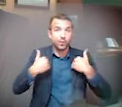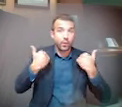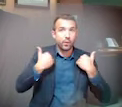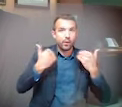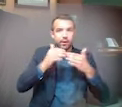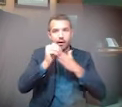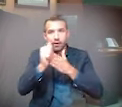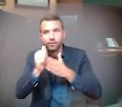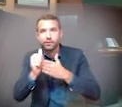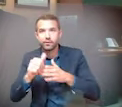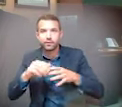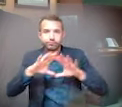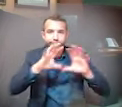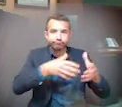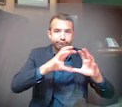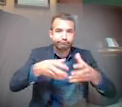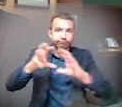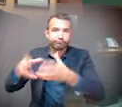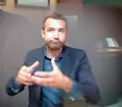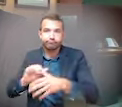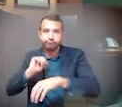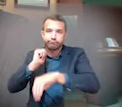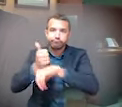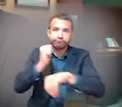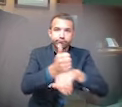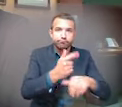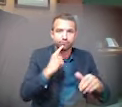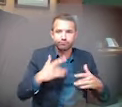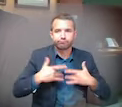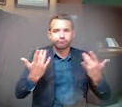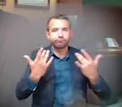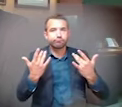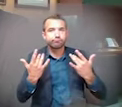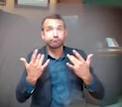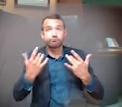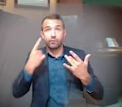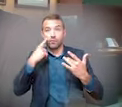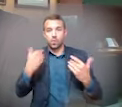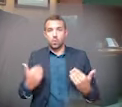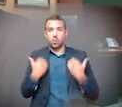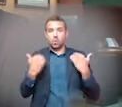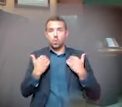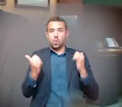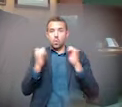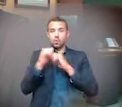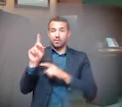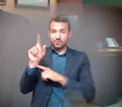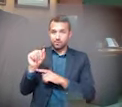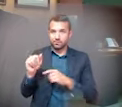There are organizations and entities that are creating events where young people with disabilities can get together.